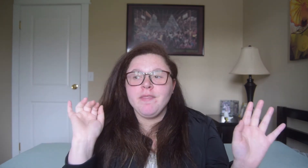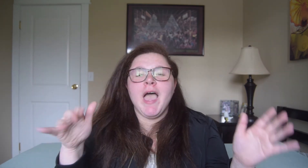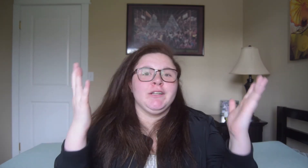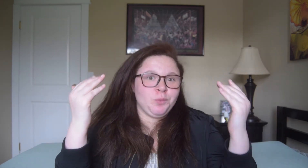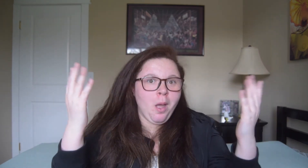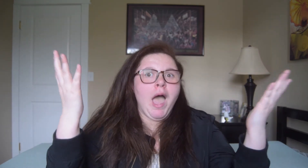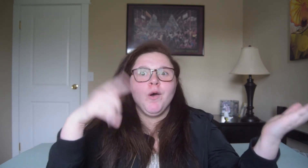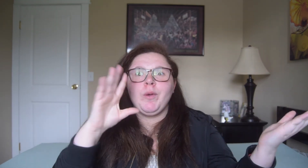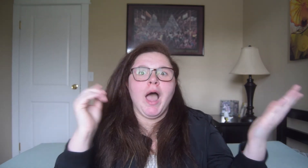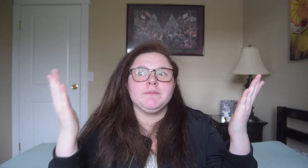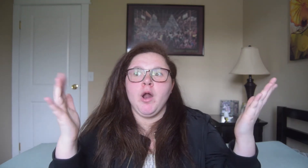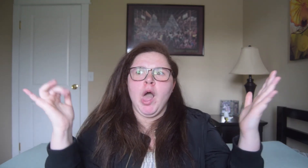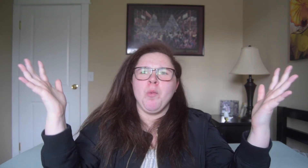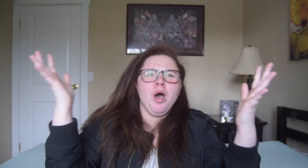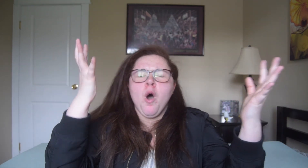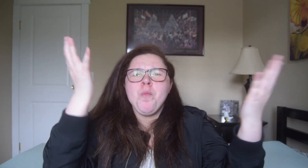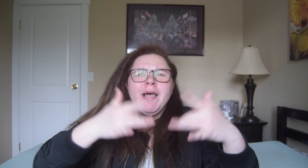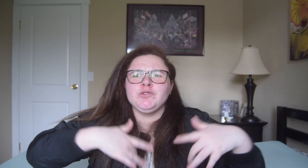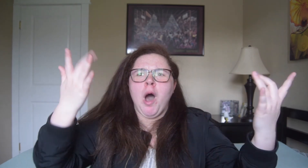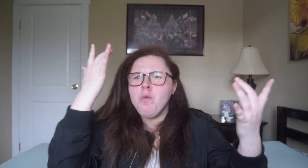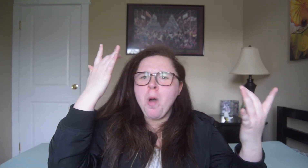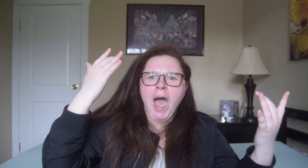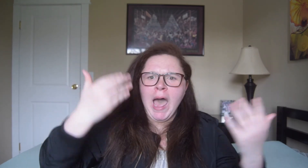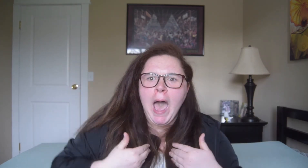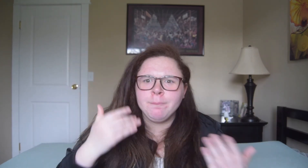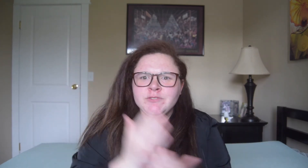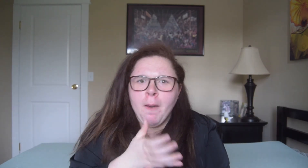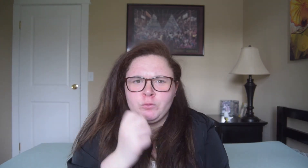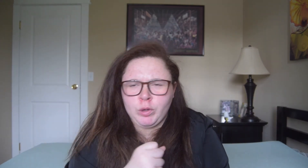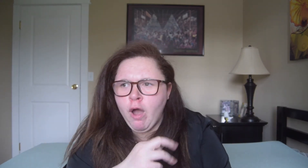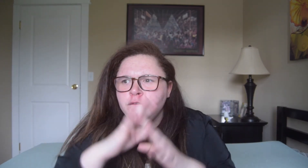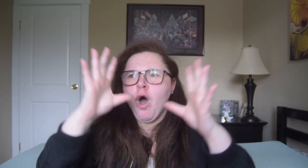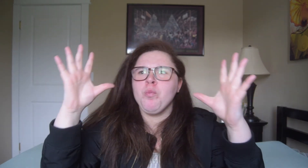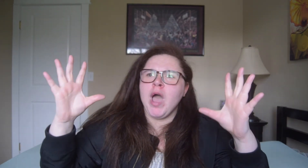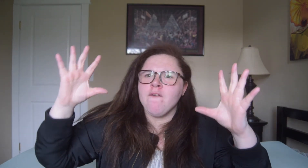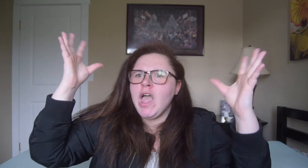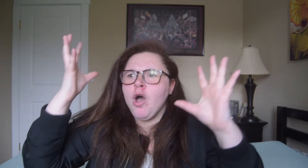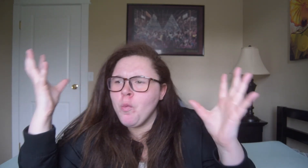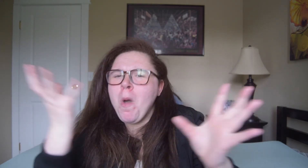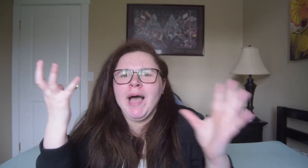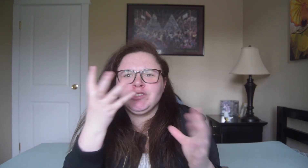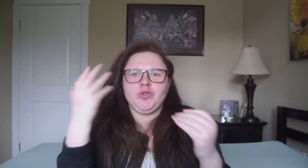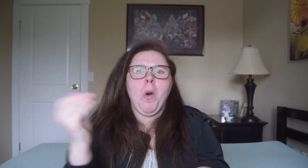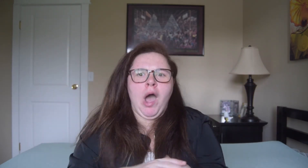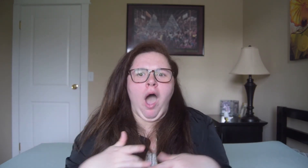So, that's why you guys got confused why I stopped drinking coffee or whatsoever. Like what's going on?